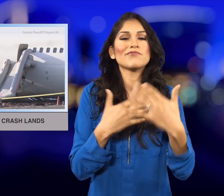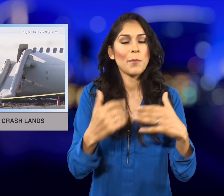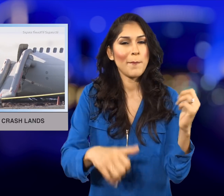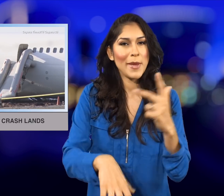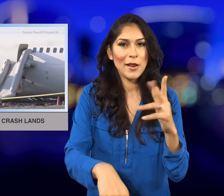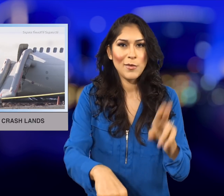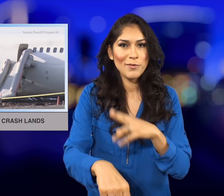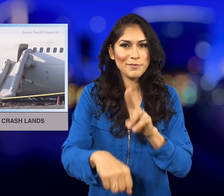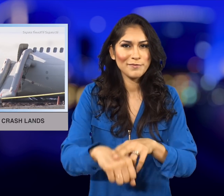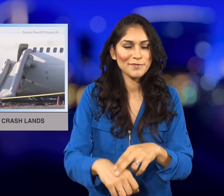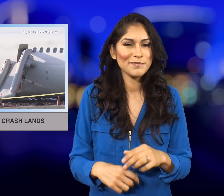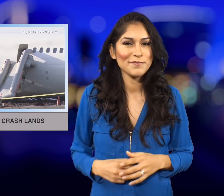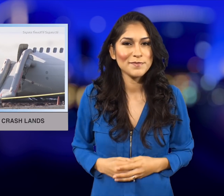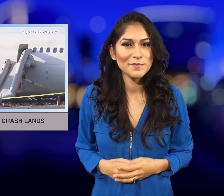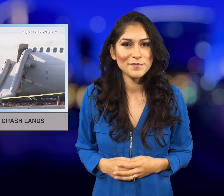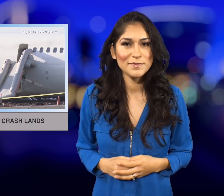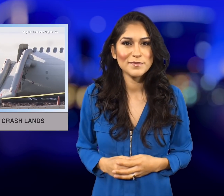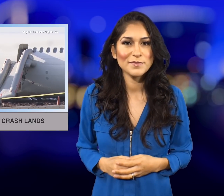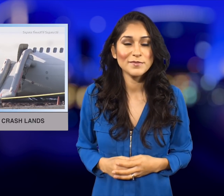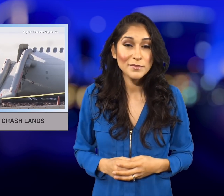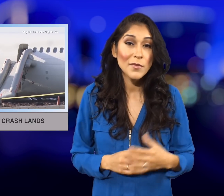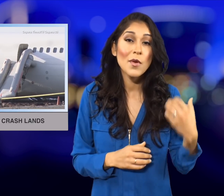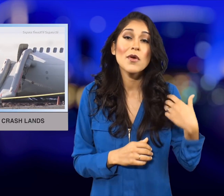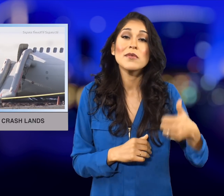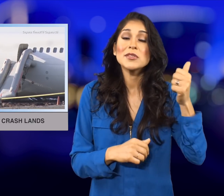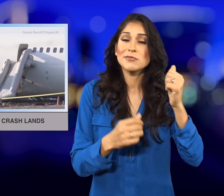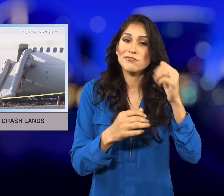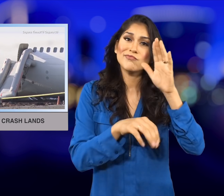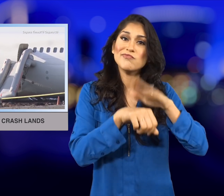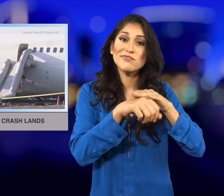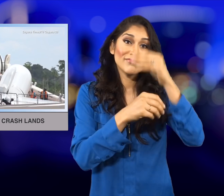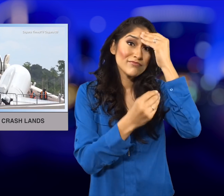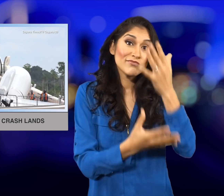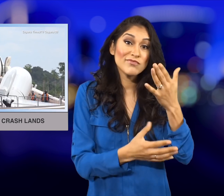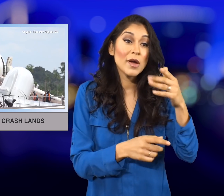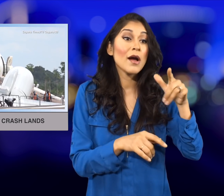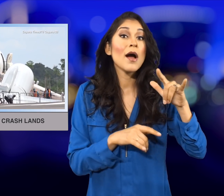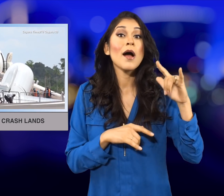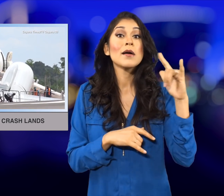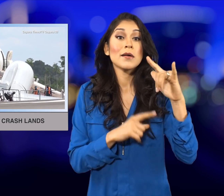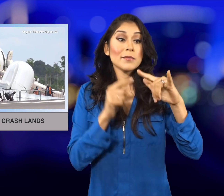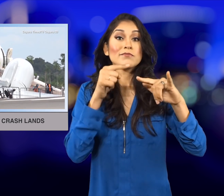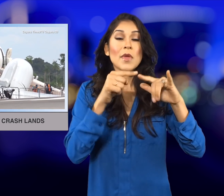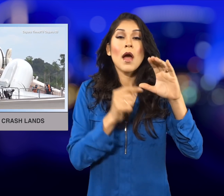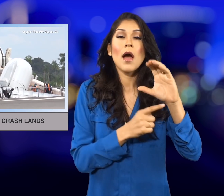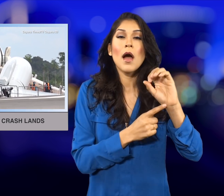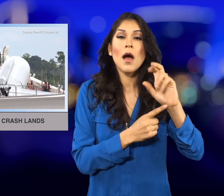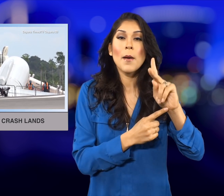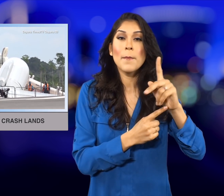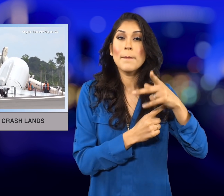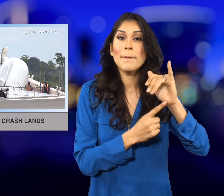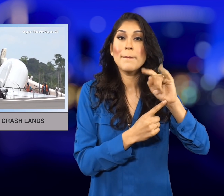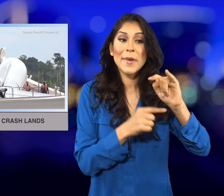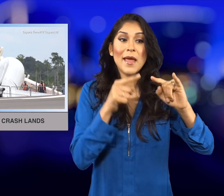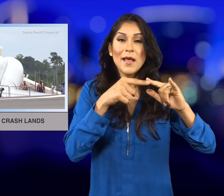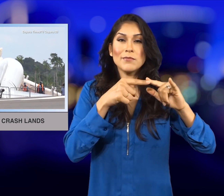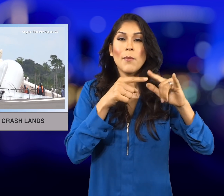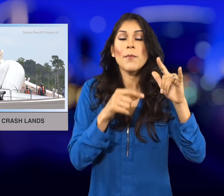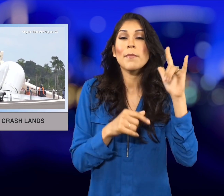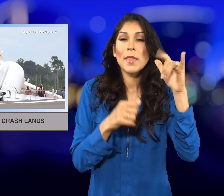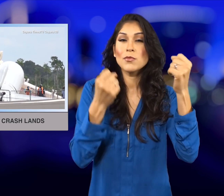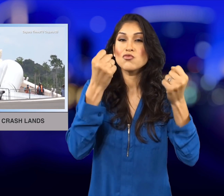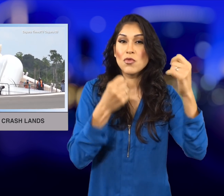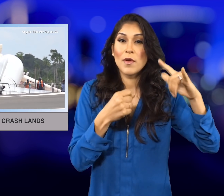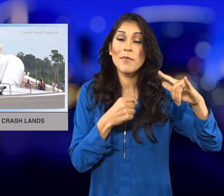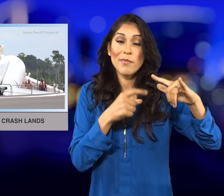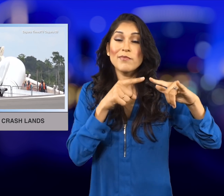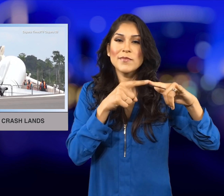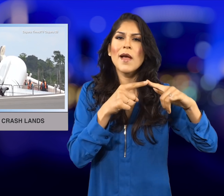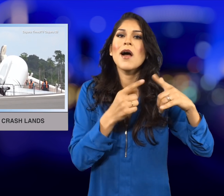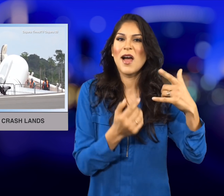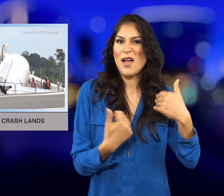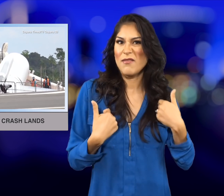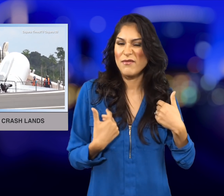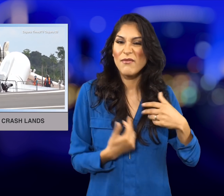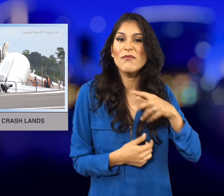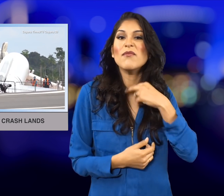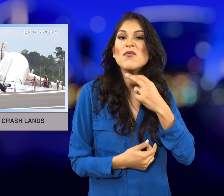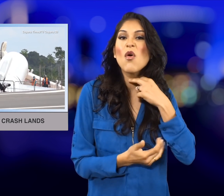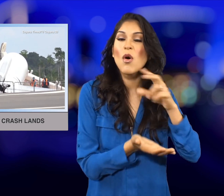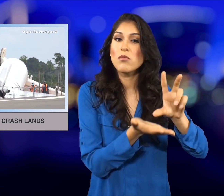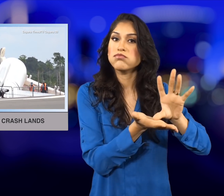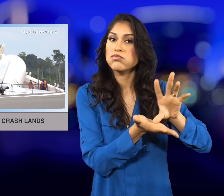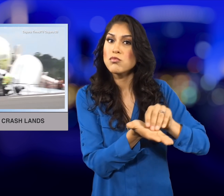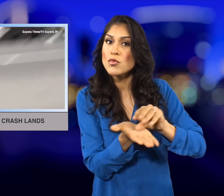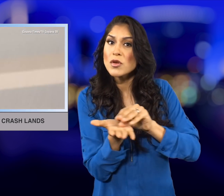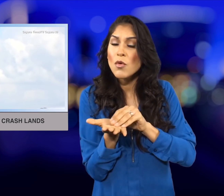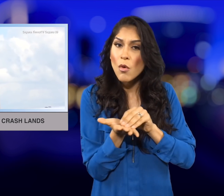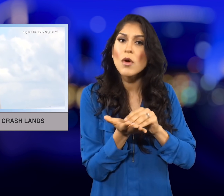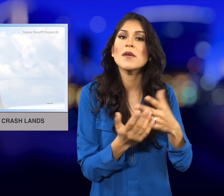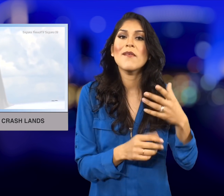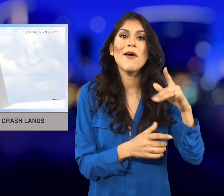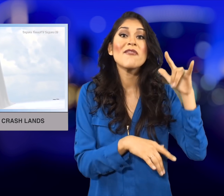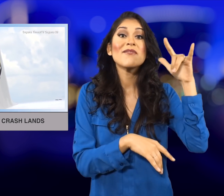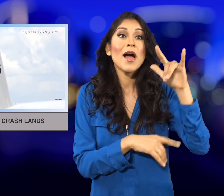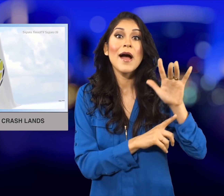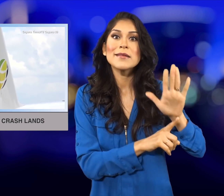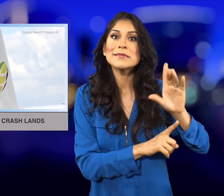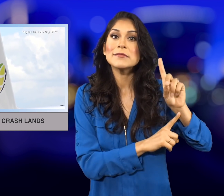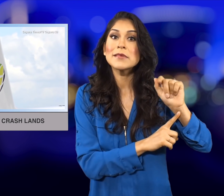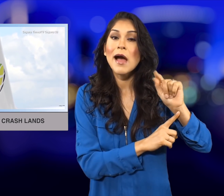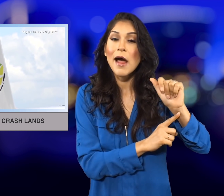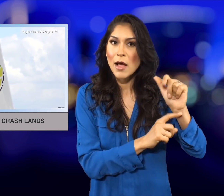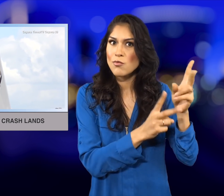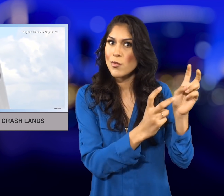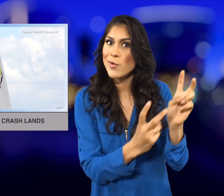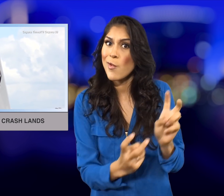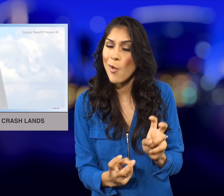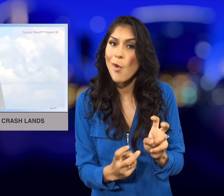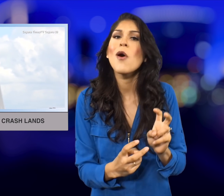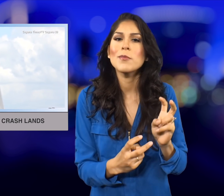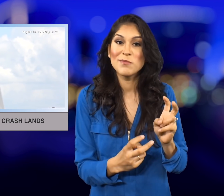Officials also advised that the cockpit voice recorder and flight data recorder were secured